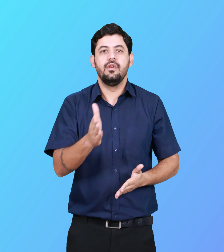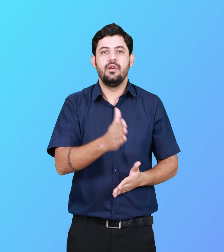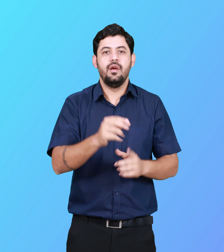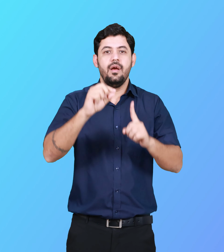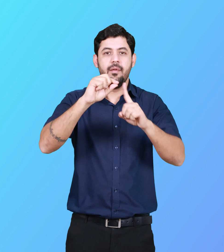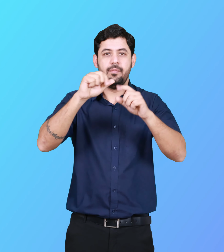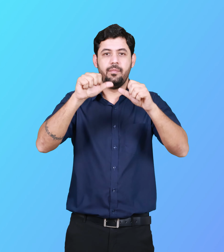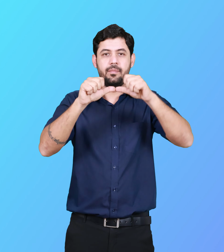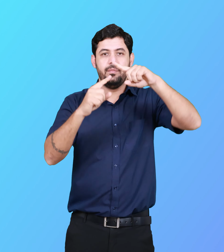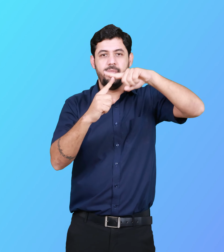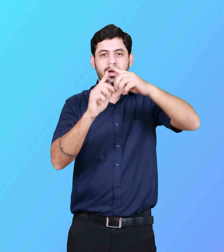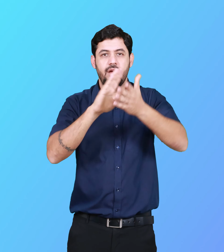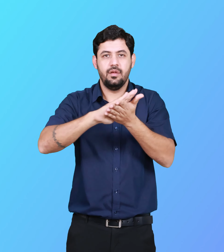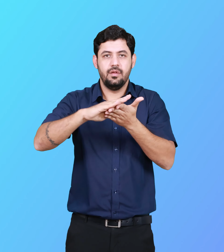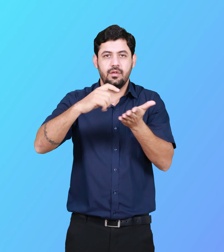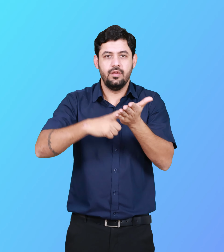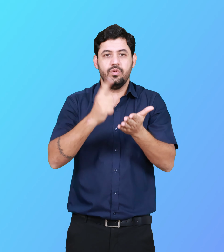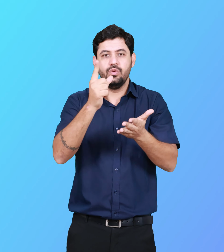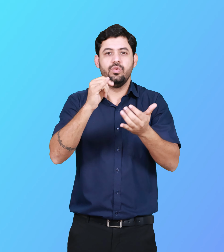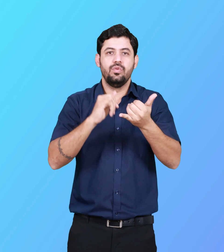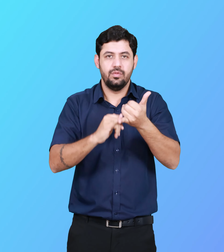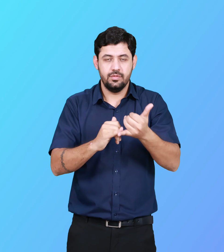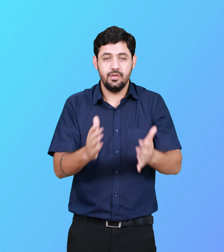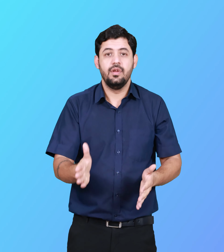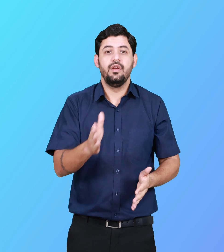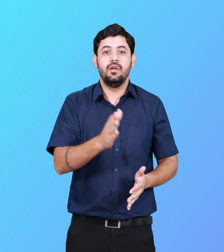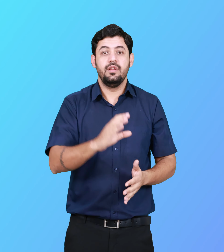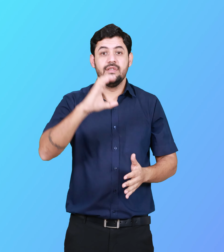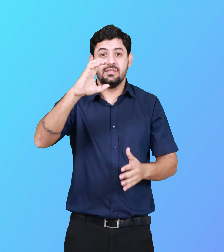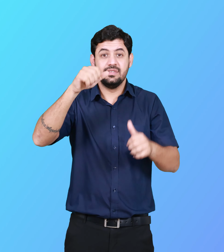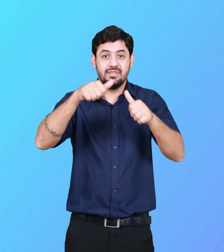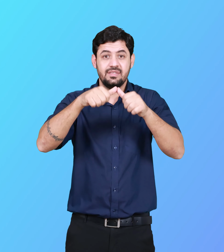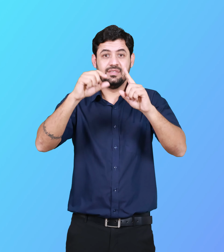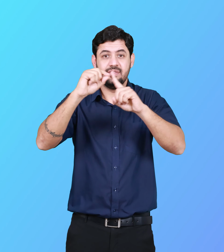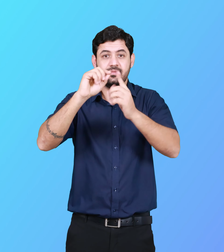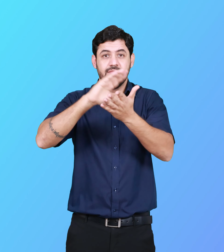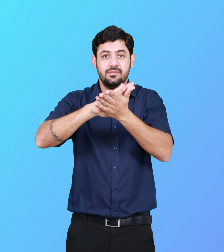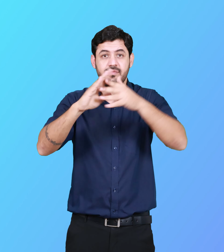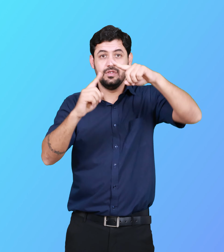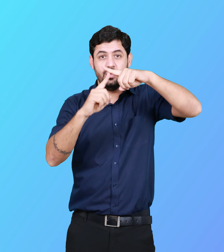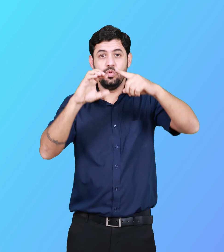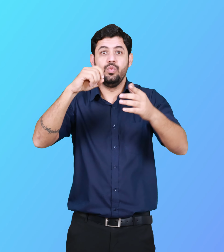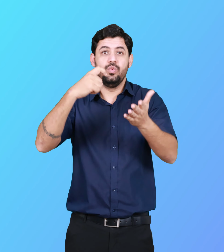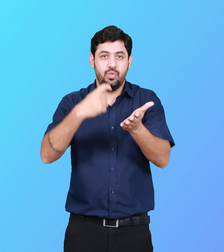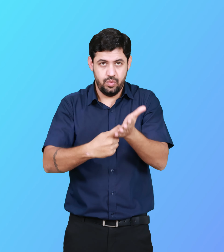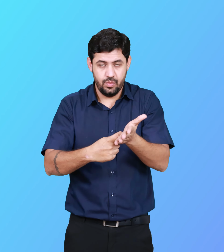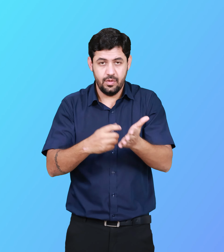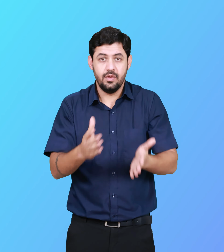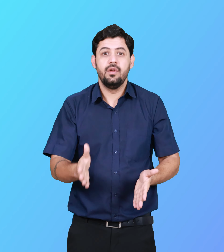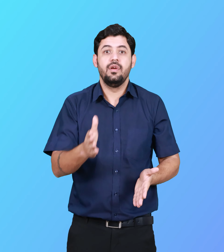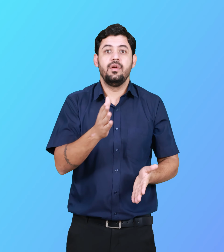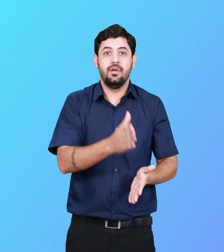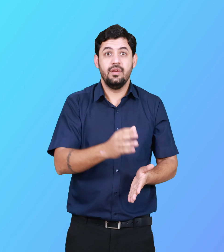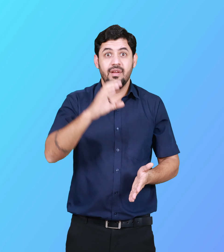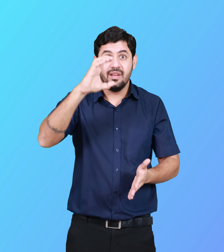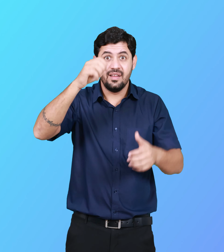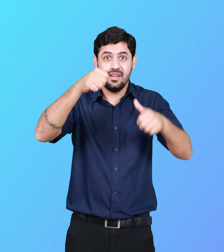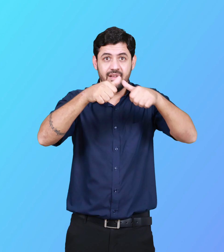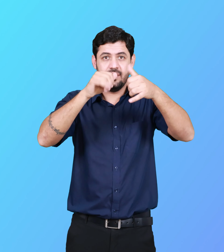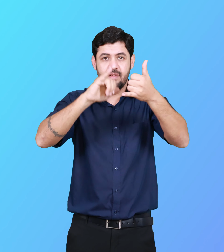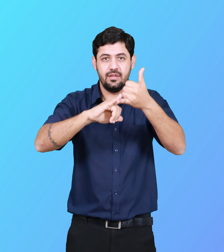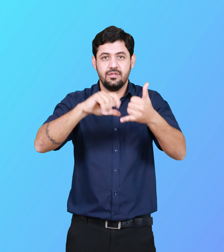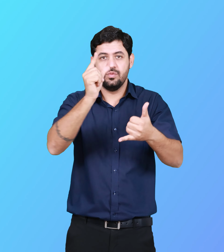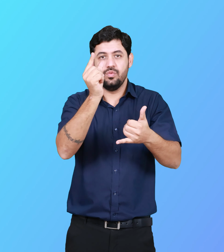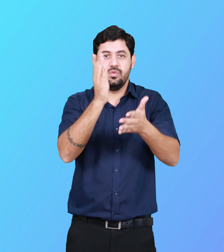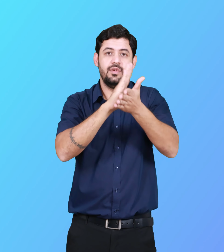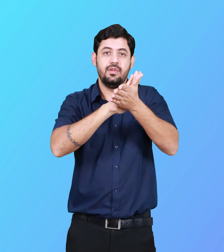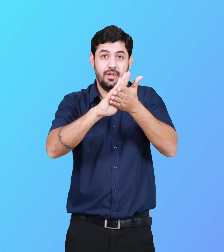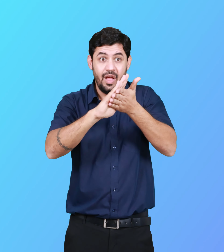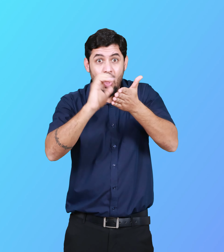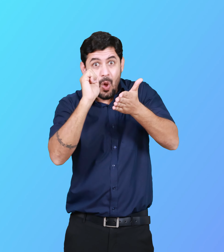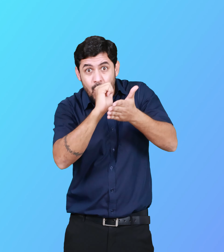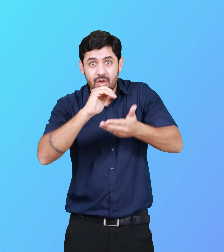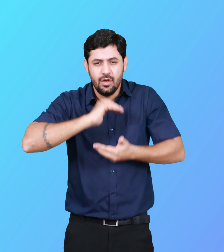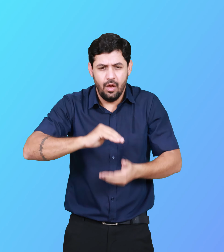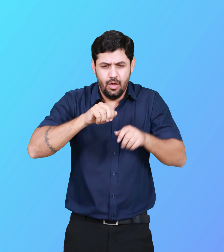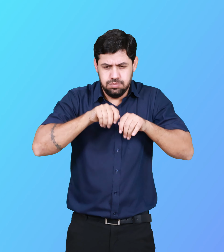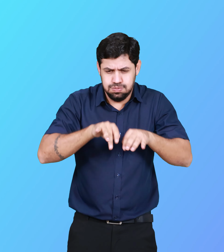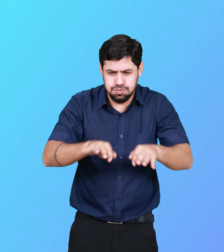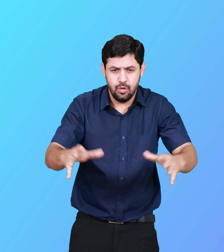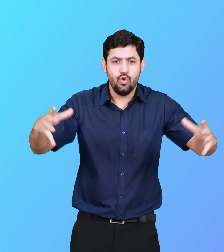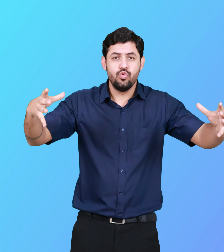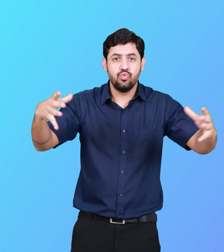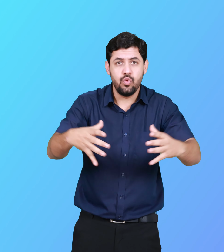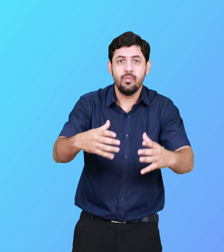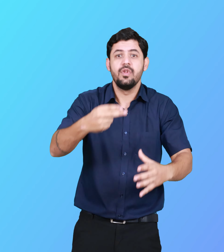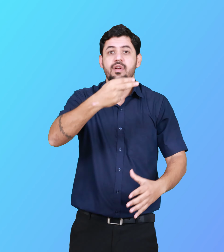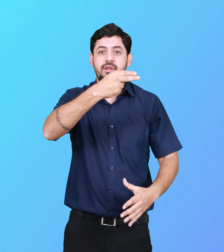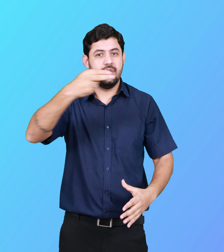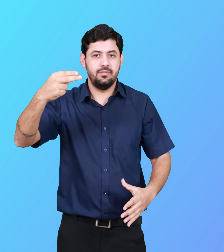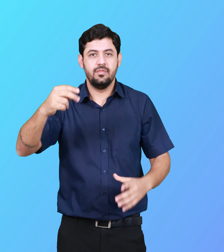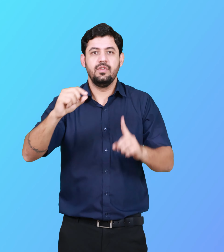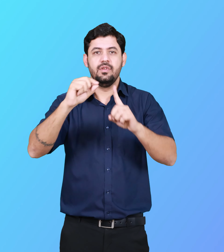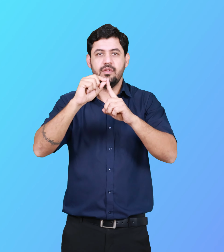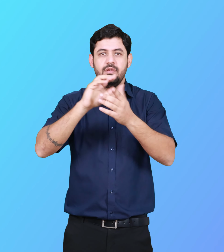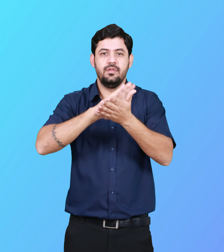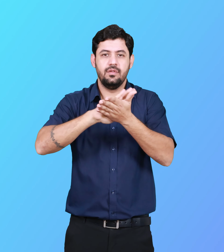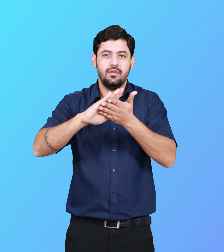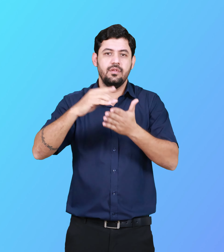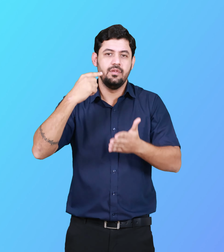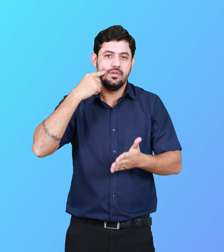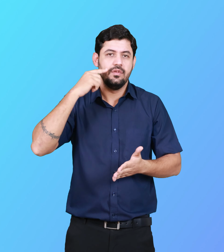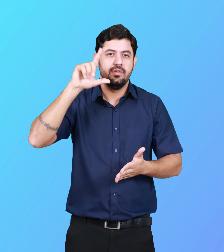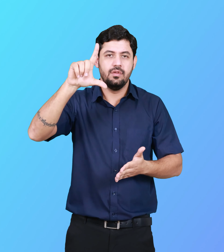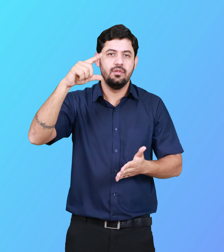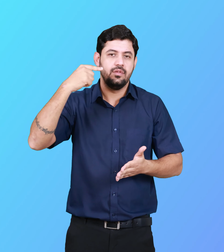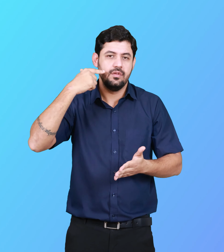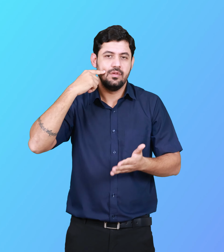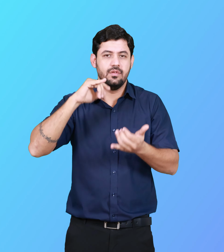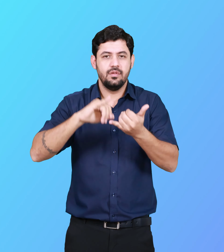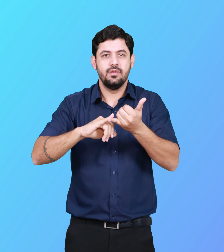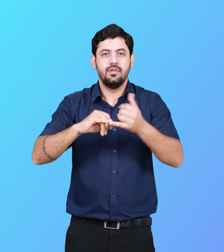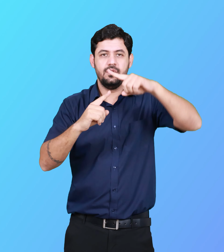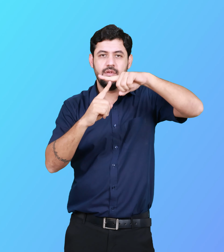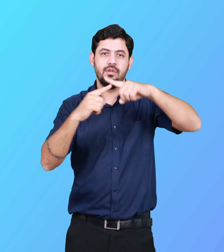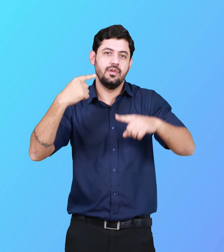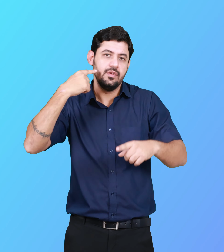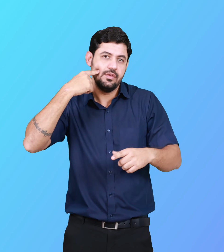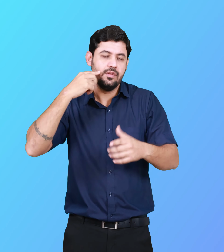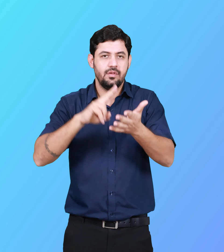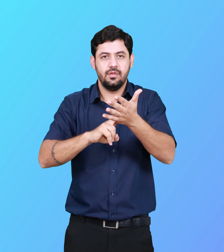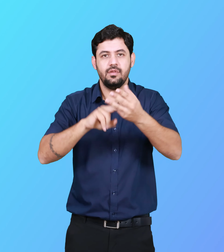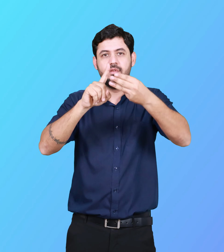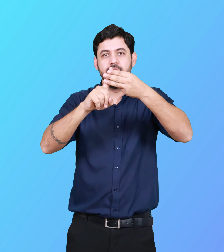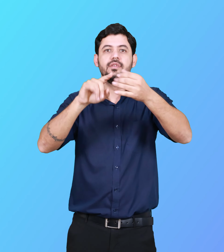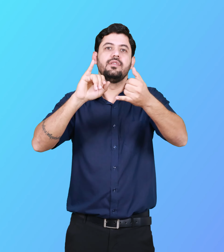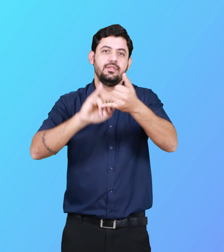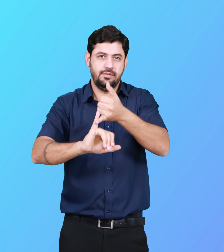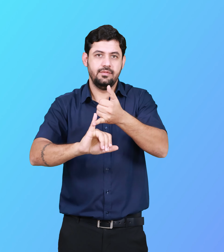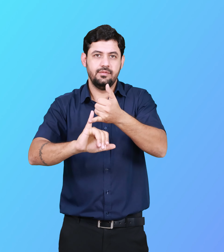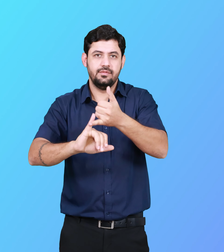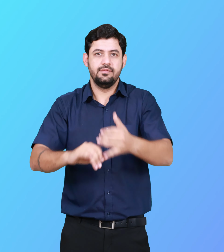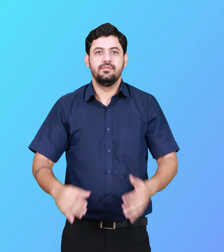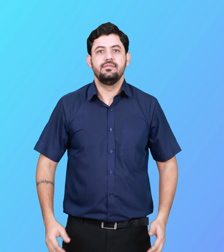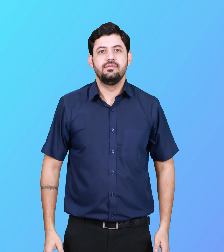Pathrus, Casluh, where the Philistines came from, and Caphtor.